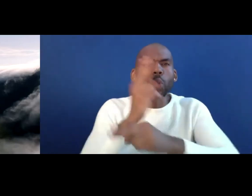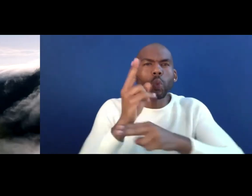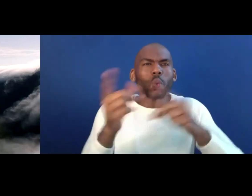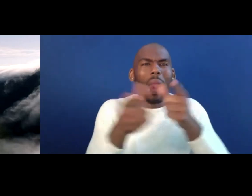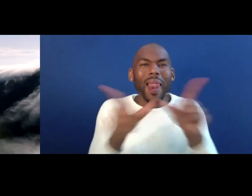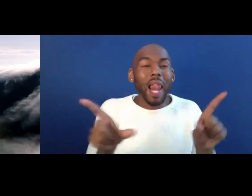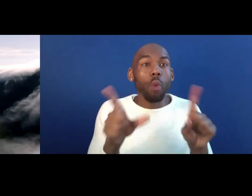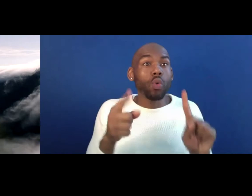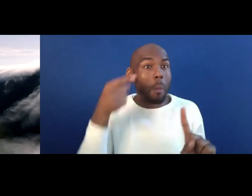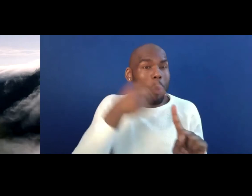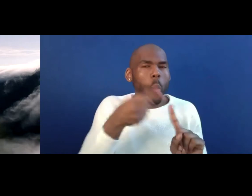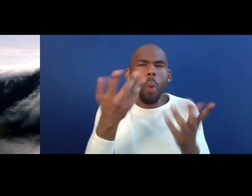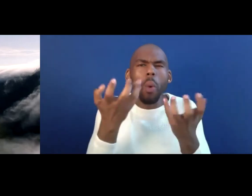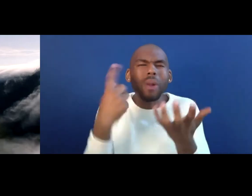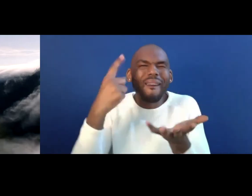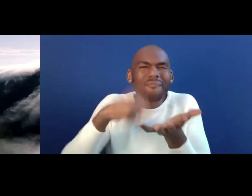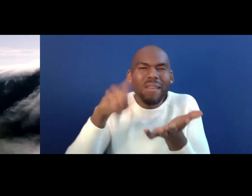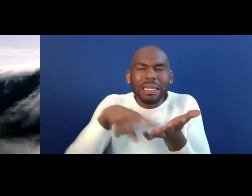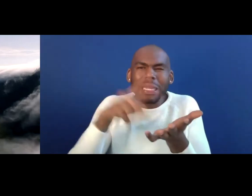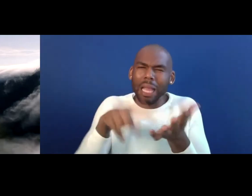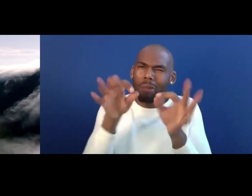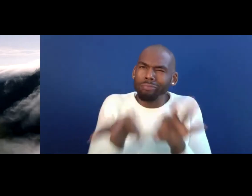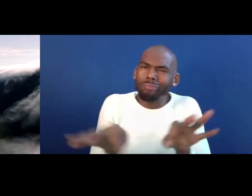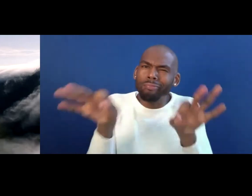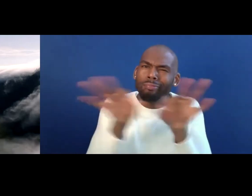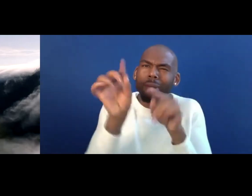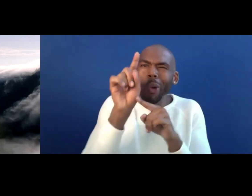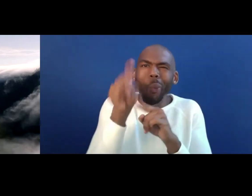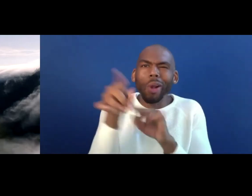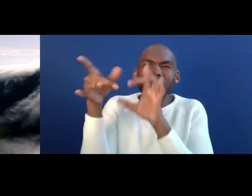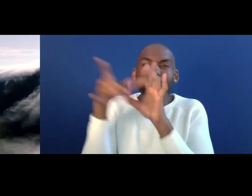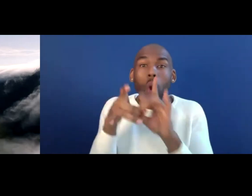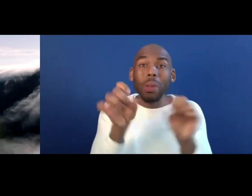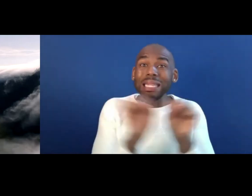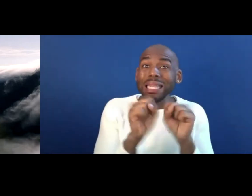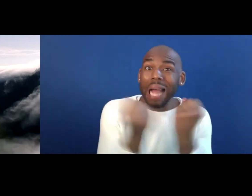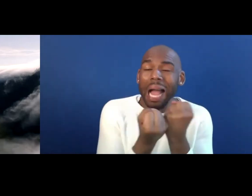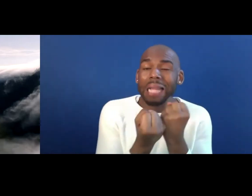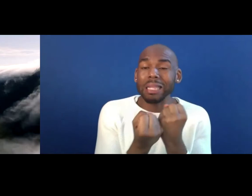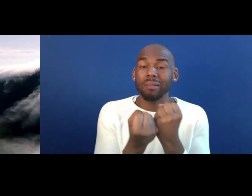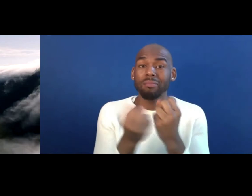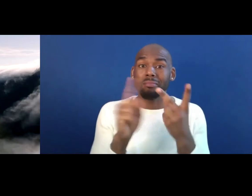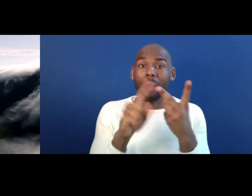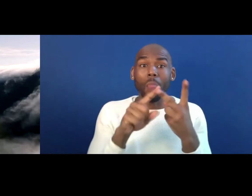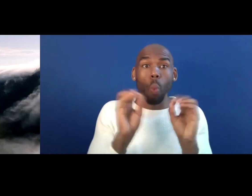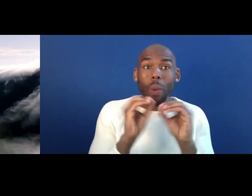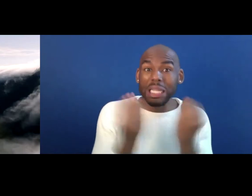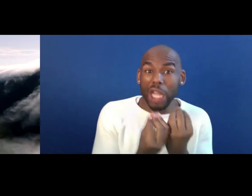investigate profound questions concerning society and its organization. We're really excited to